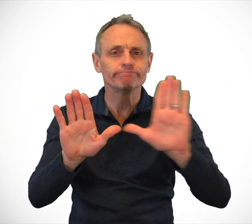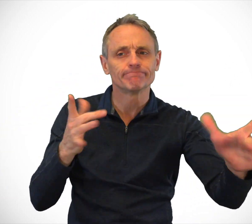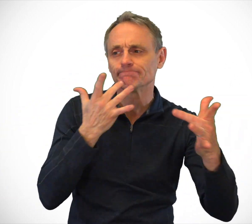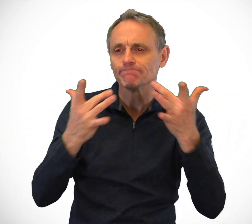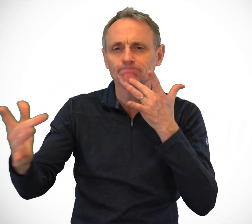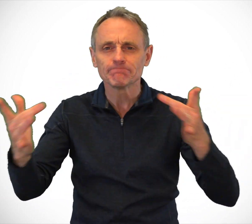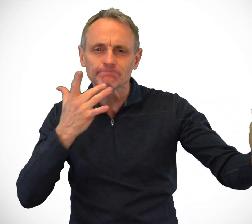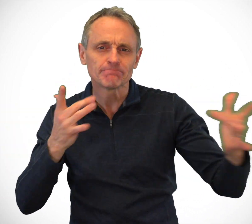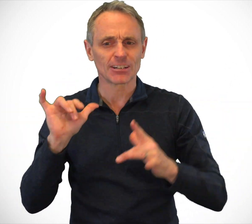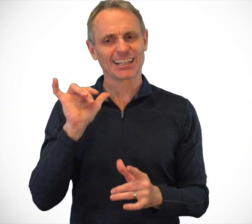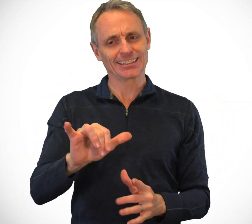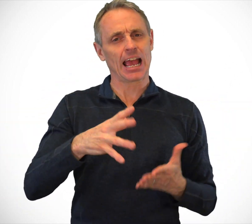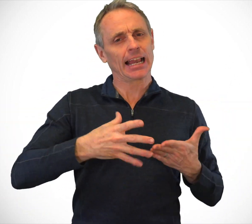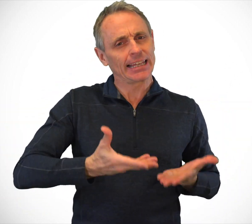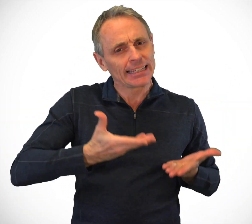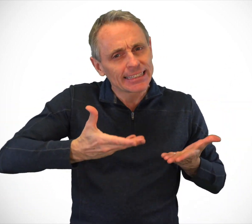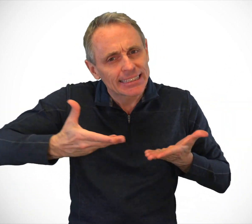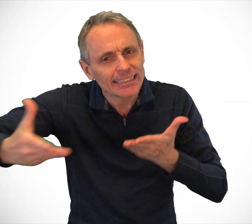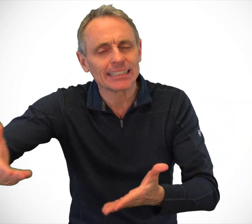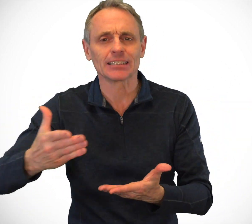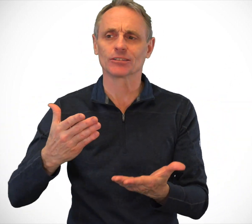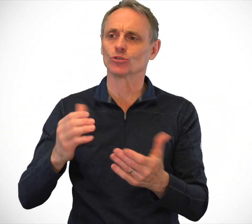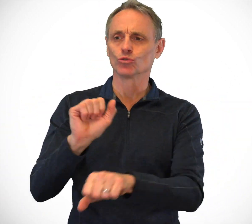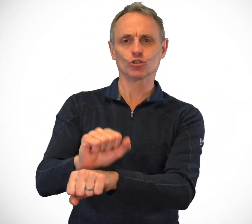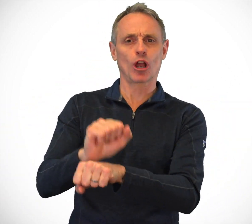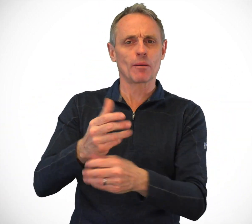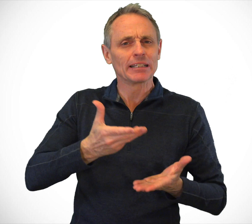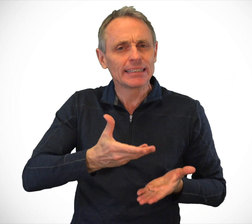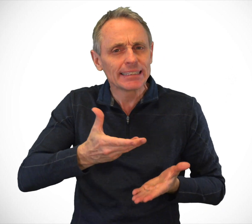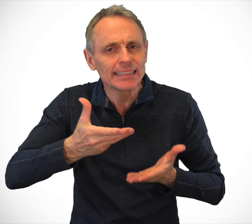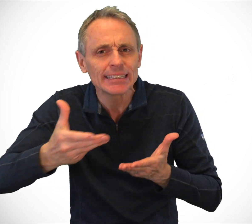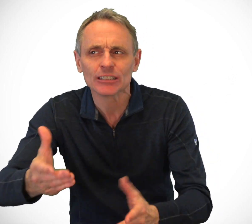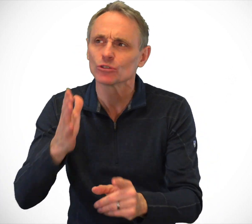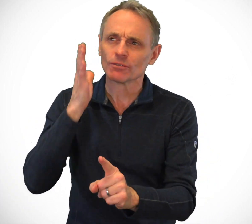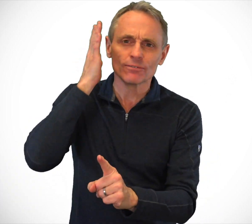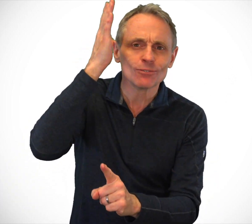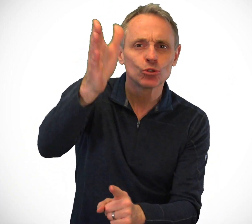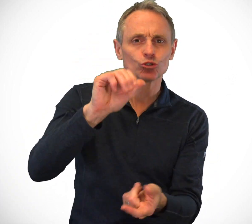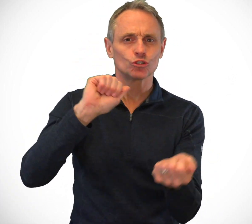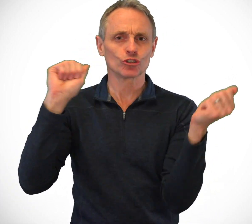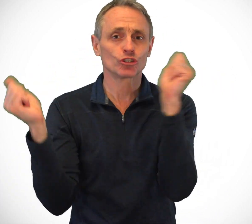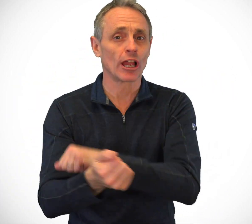That really carries their work into the work place and into the future changes in creating